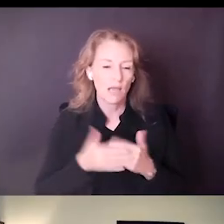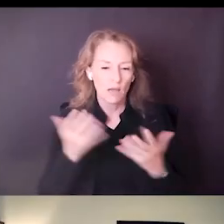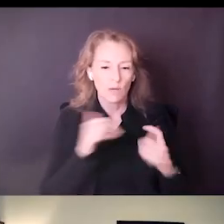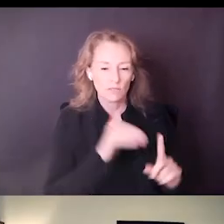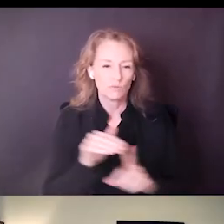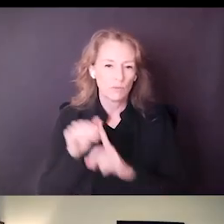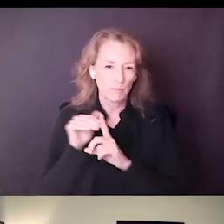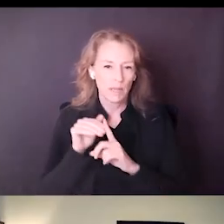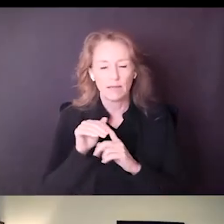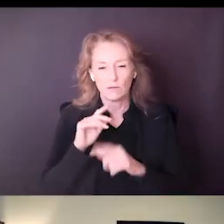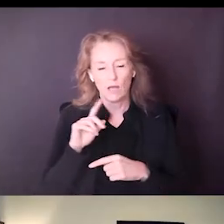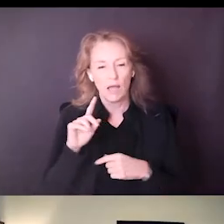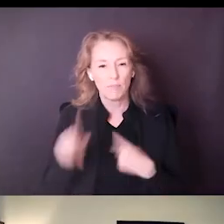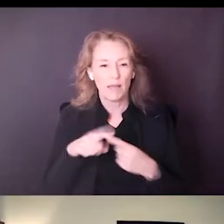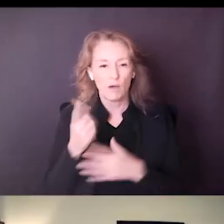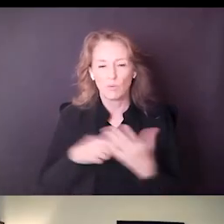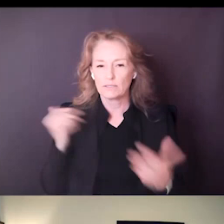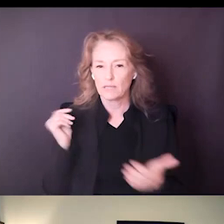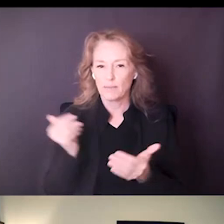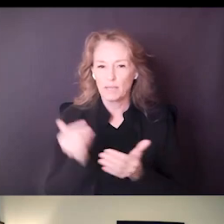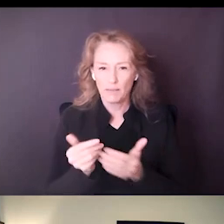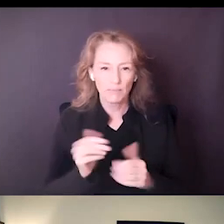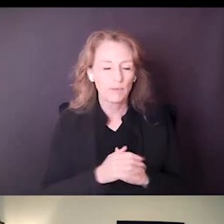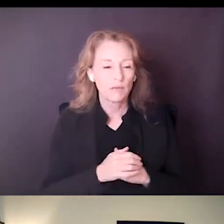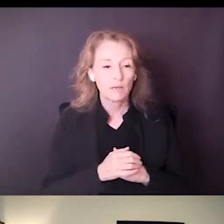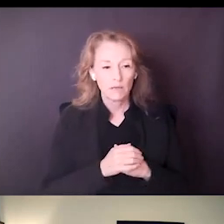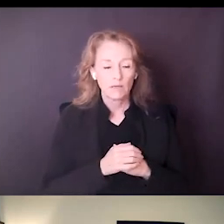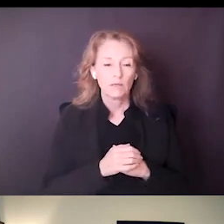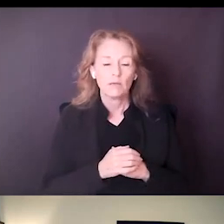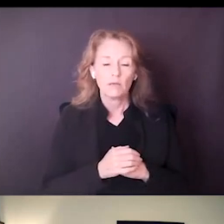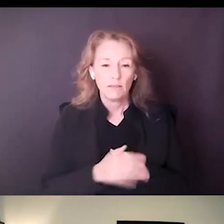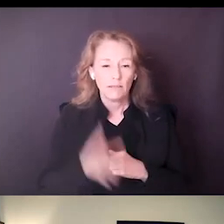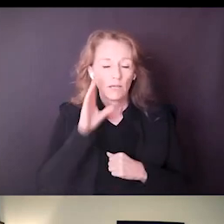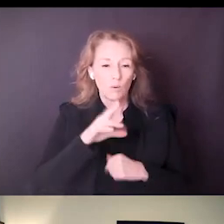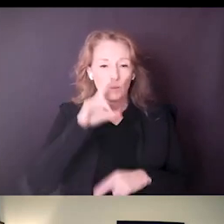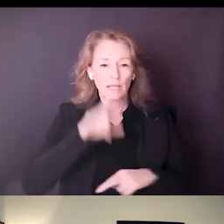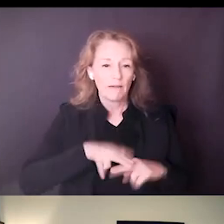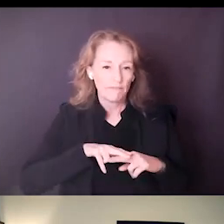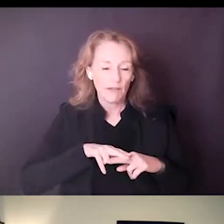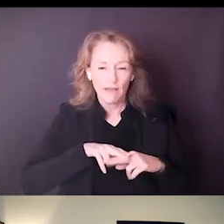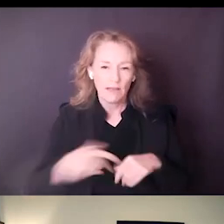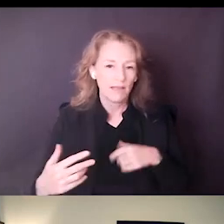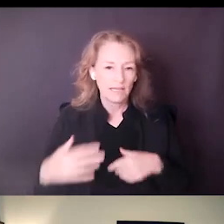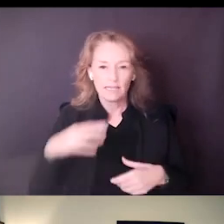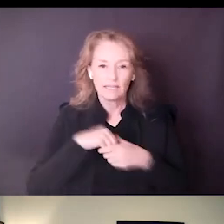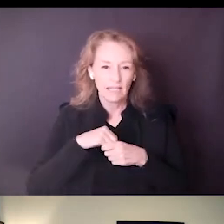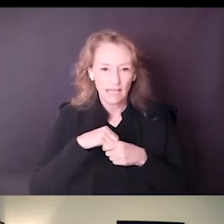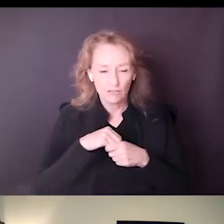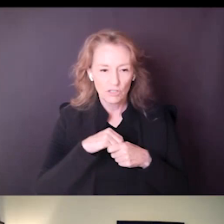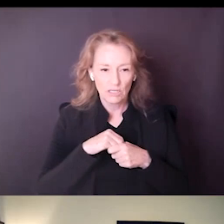IS UPCOMING. YOU CAN EXPECT A FUN AND ENGAGING CRISIS JAM ON THE